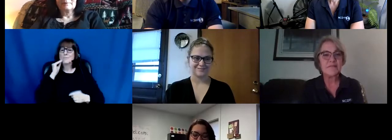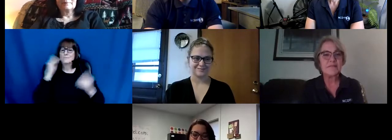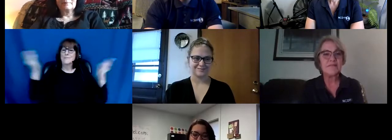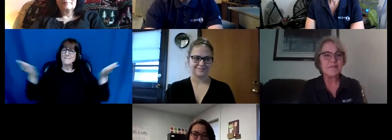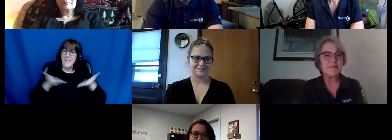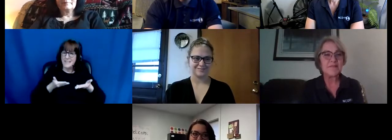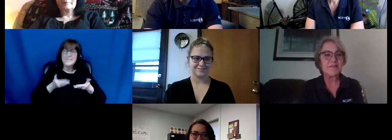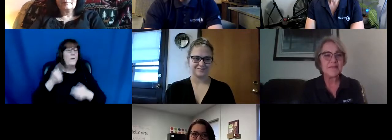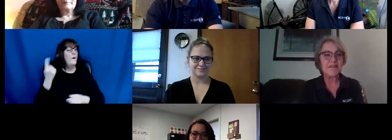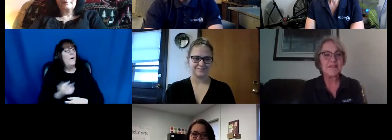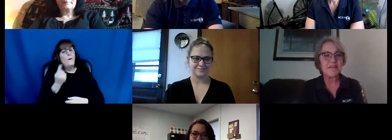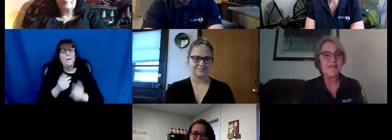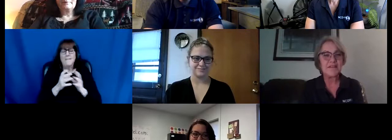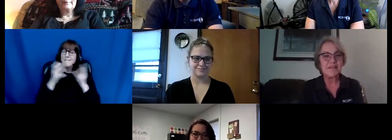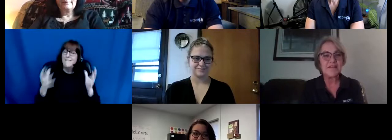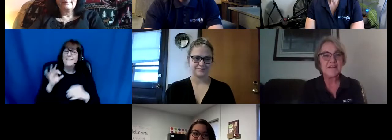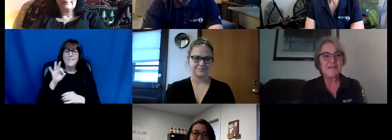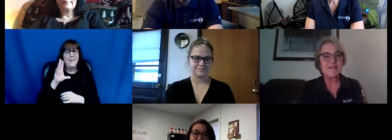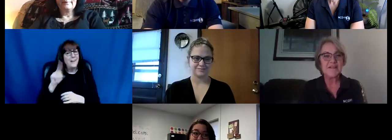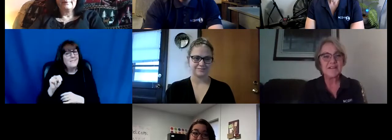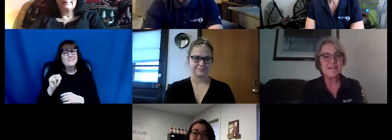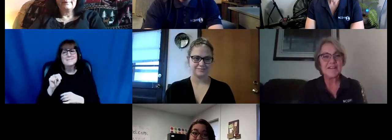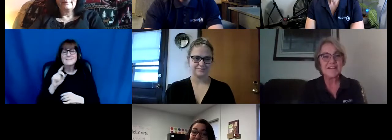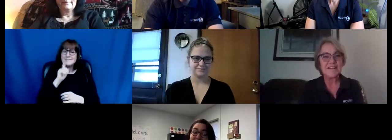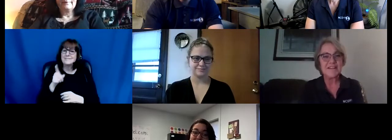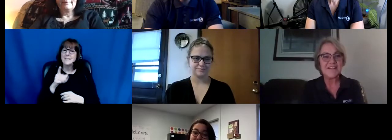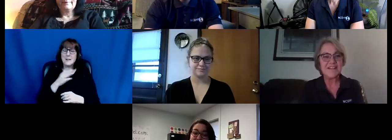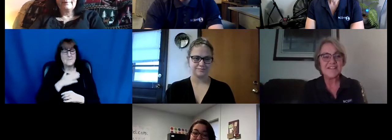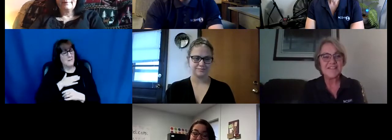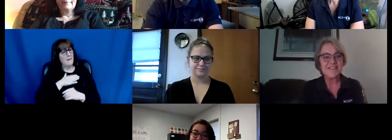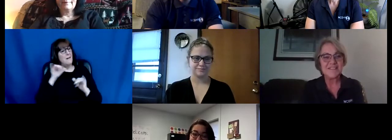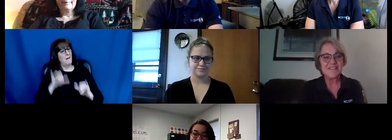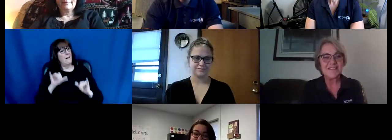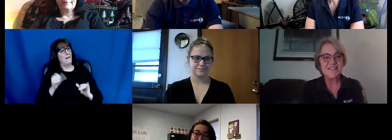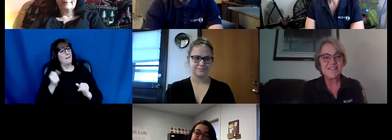always so much fun and it really expanded my view on what family meant and what it could be